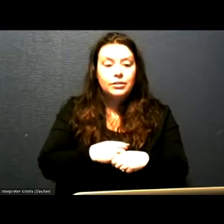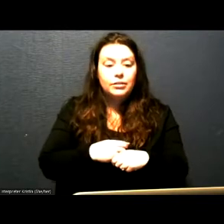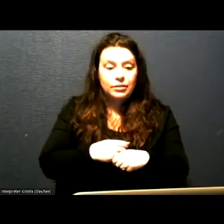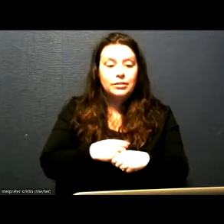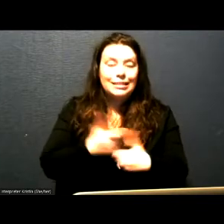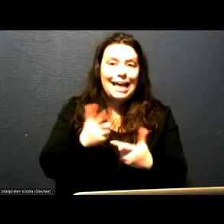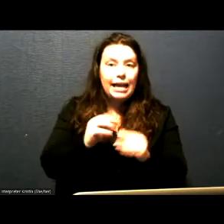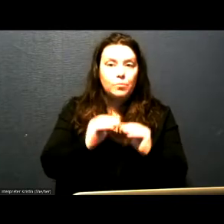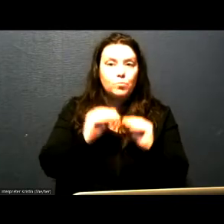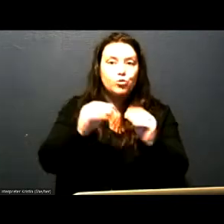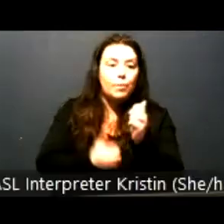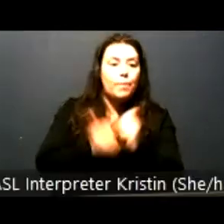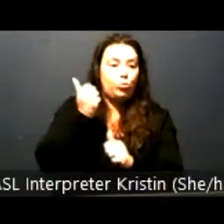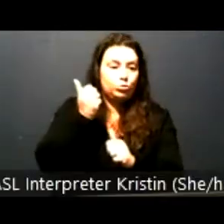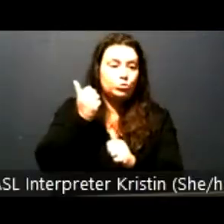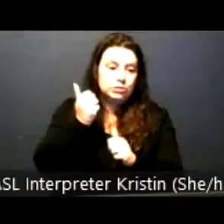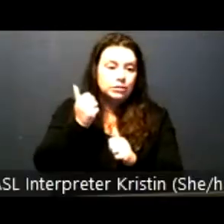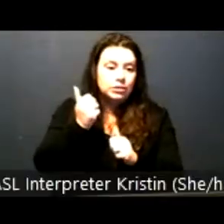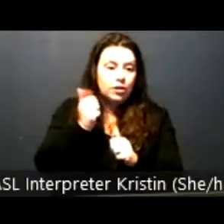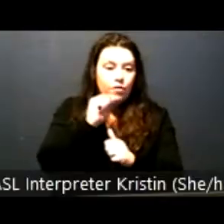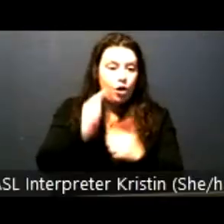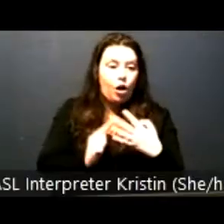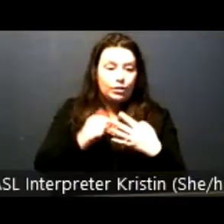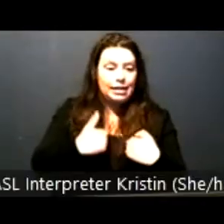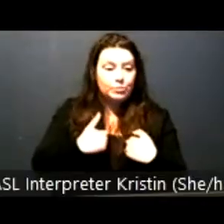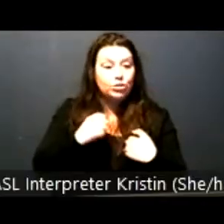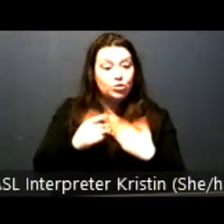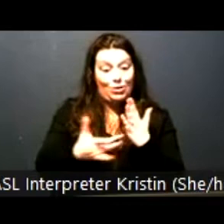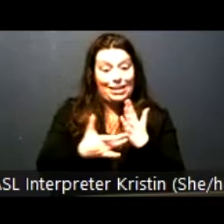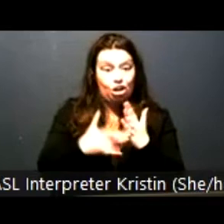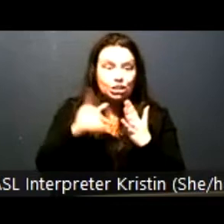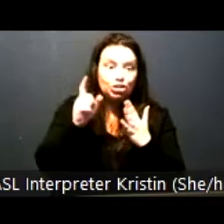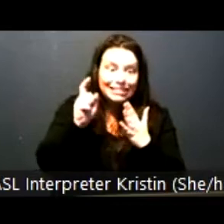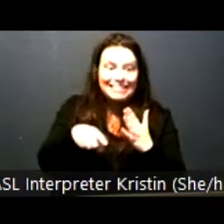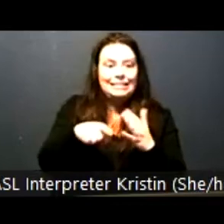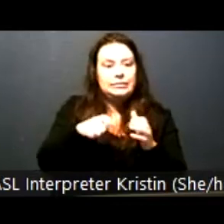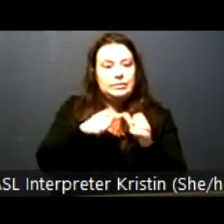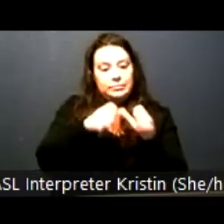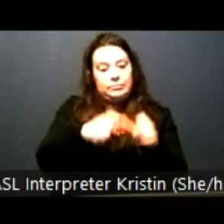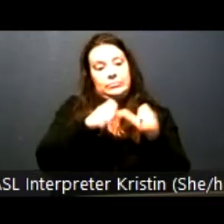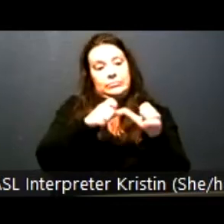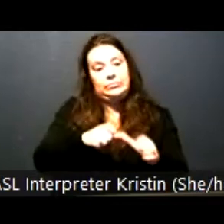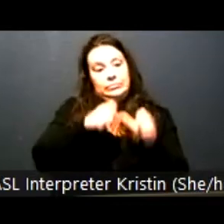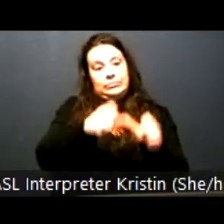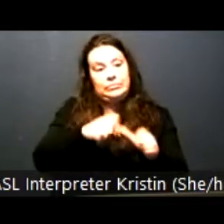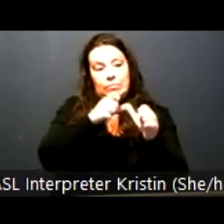so we need to keep technology working during that whole entire time. And, one of the best